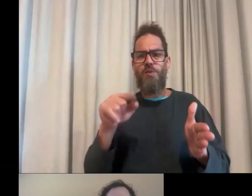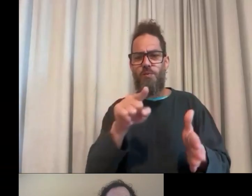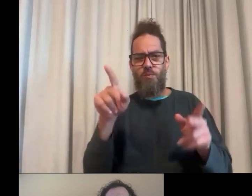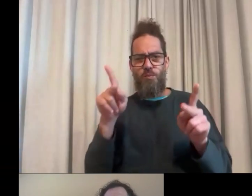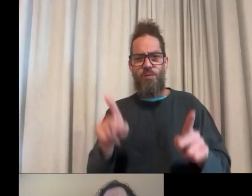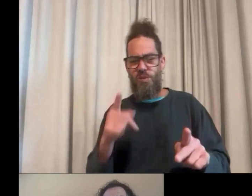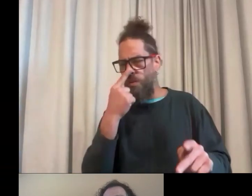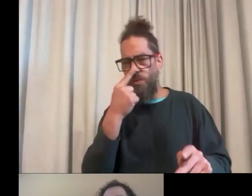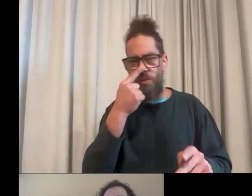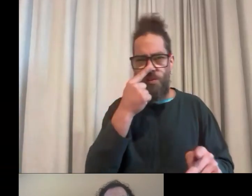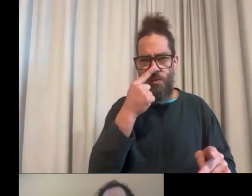And if you're interested in the difference,